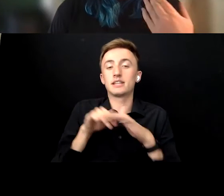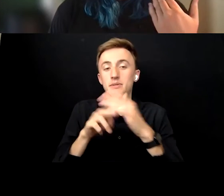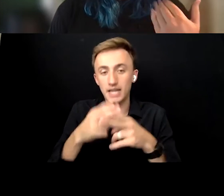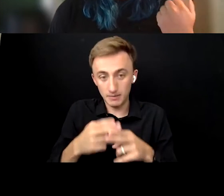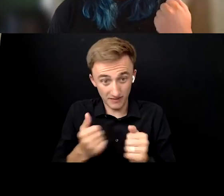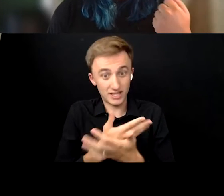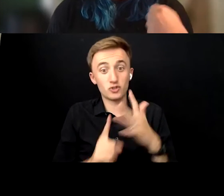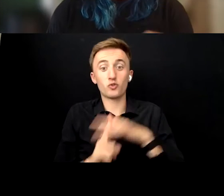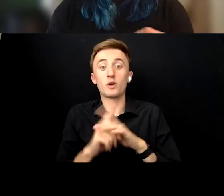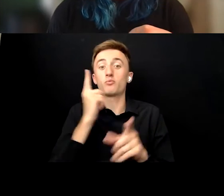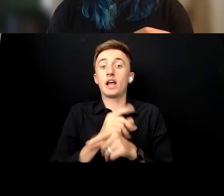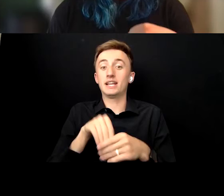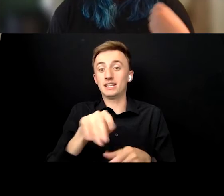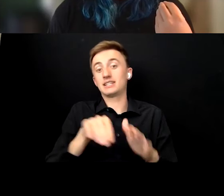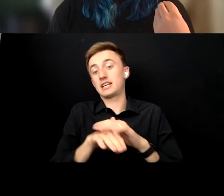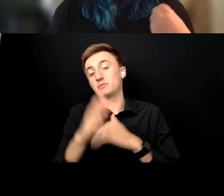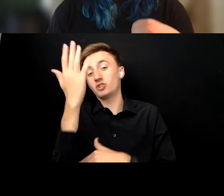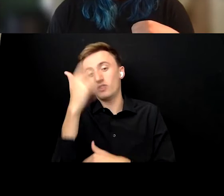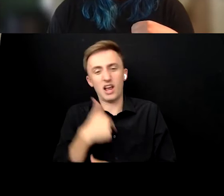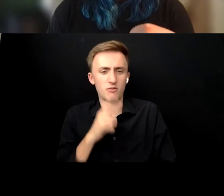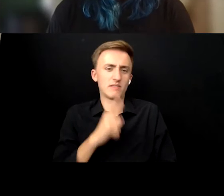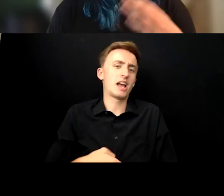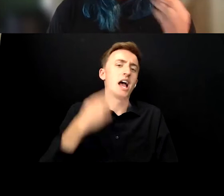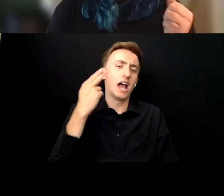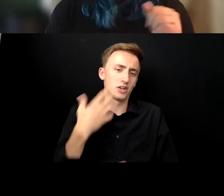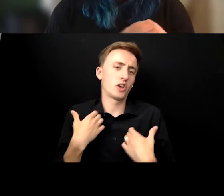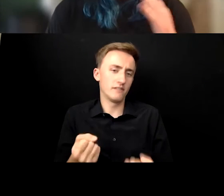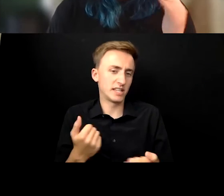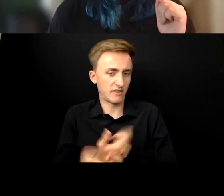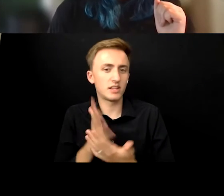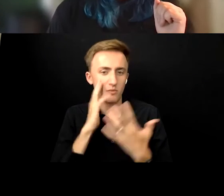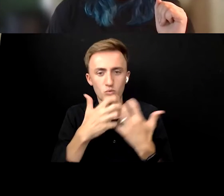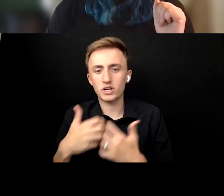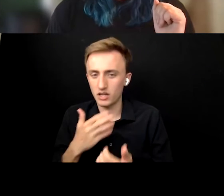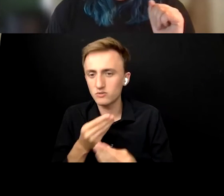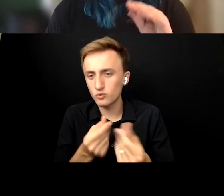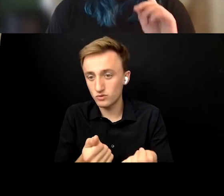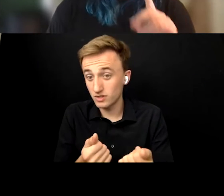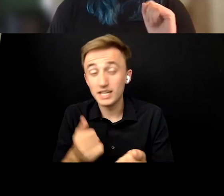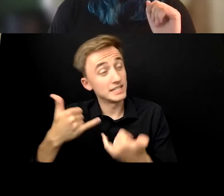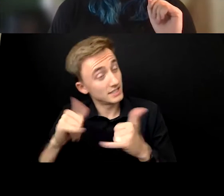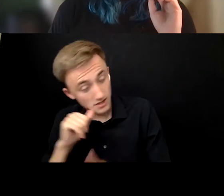have a really high level of confidence everything is going to go correctly. Still not 100%, but it